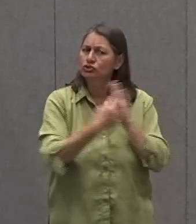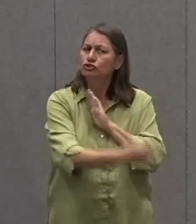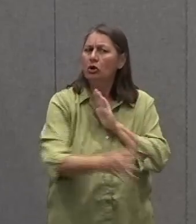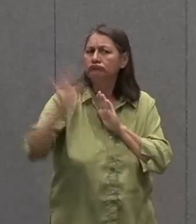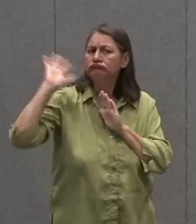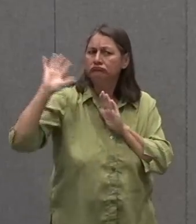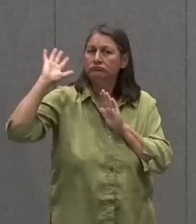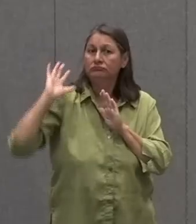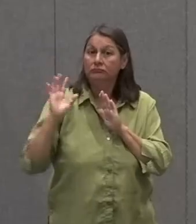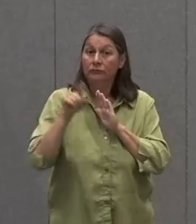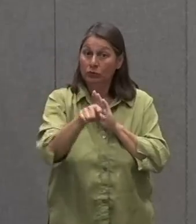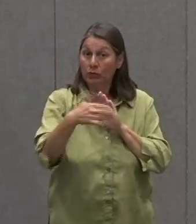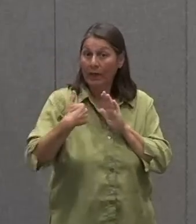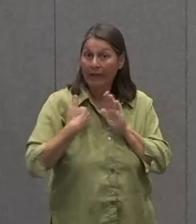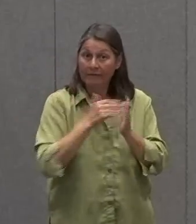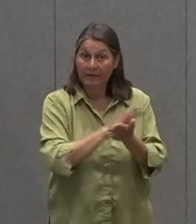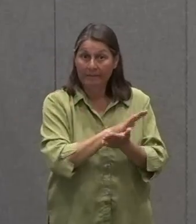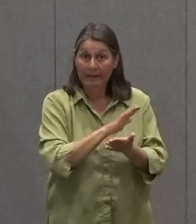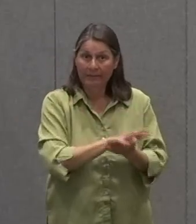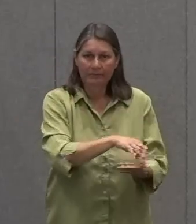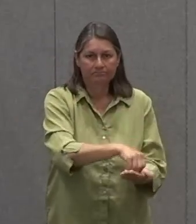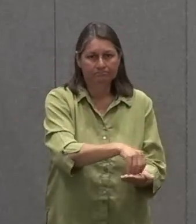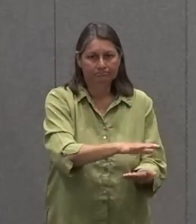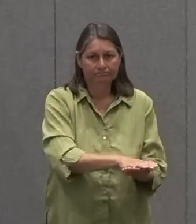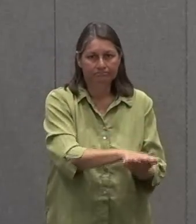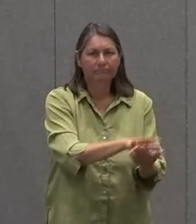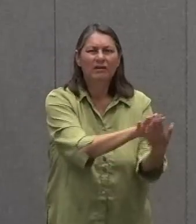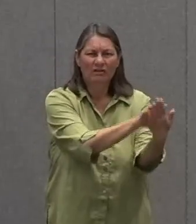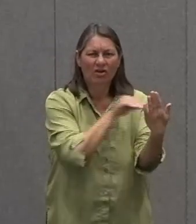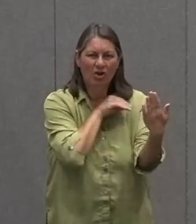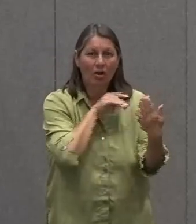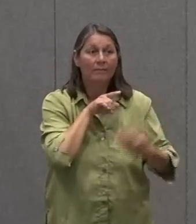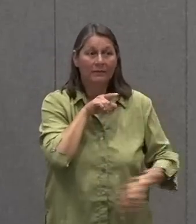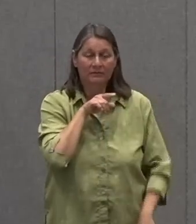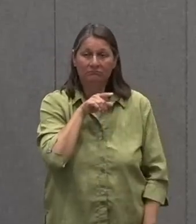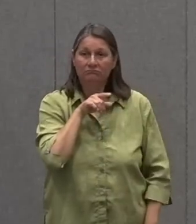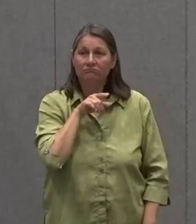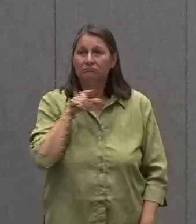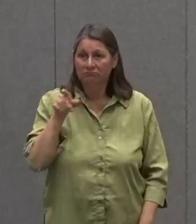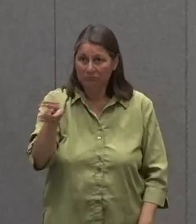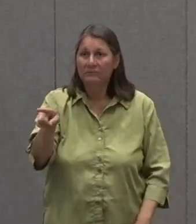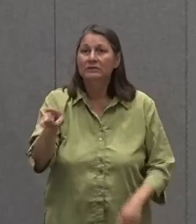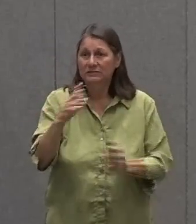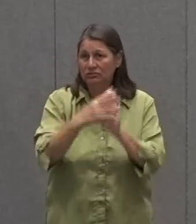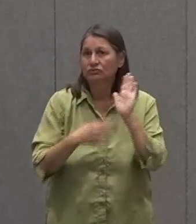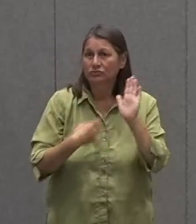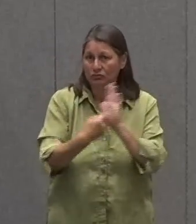would you go ahead and write this chart, or draw this chart, on your piece of paper right now?